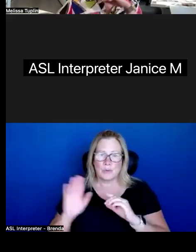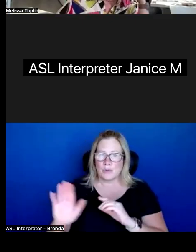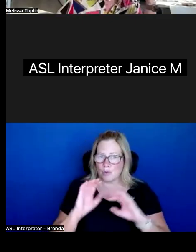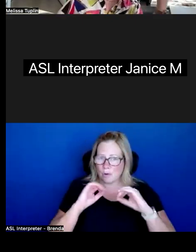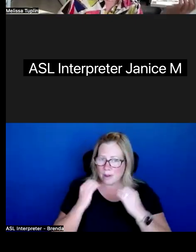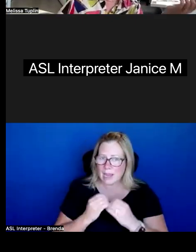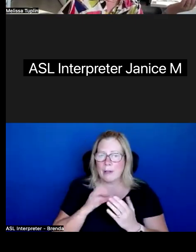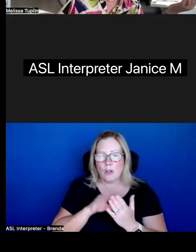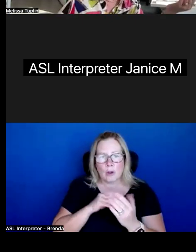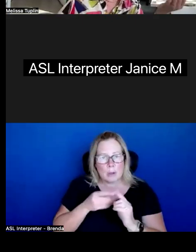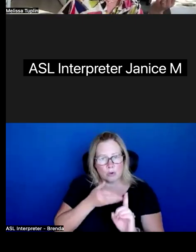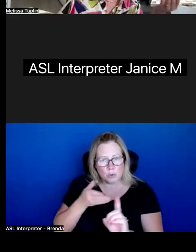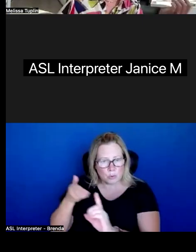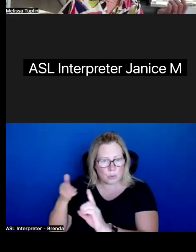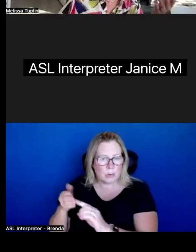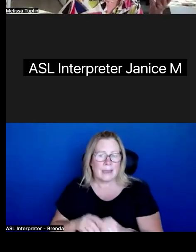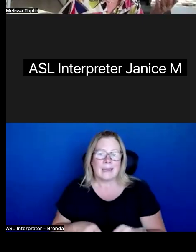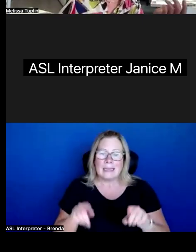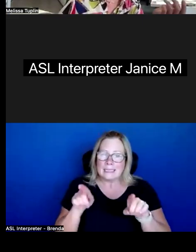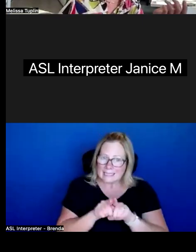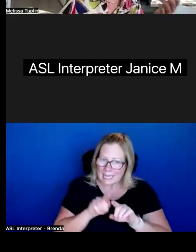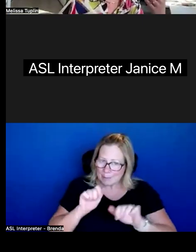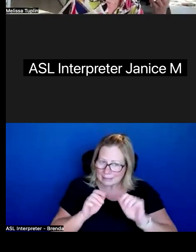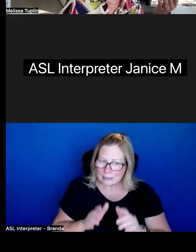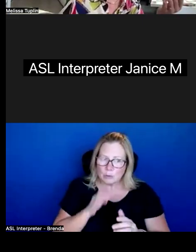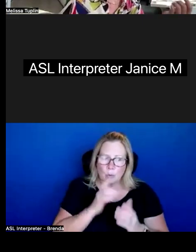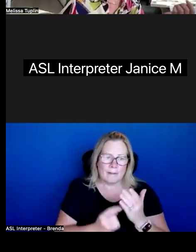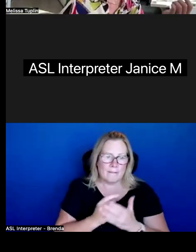with the same assessors reviewing your applications and reports in overlapping